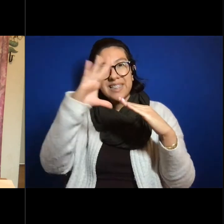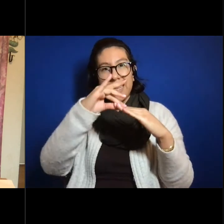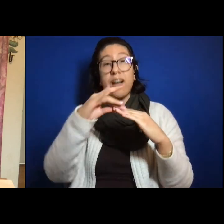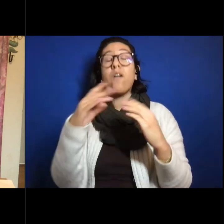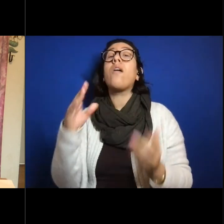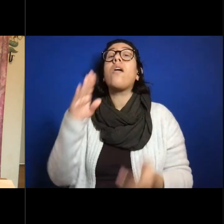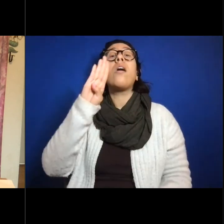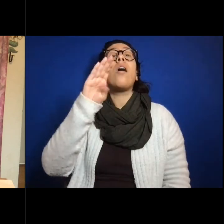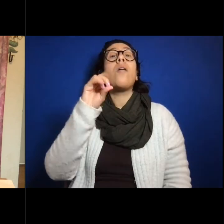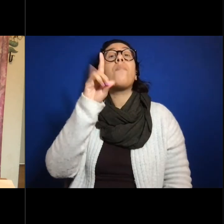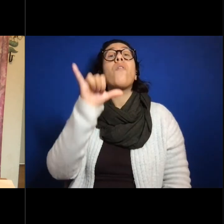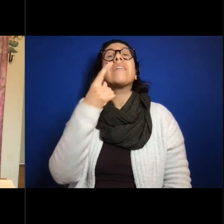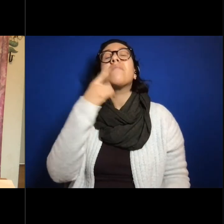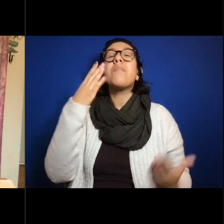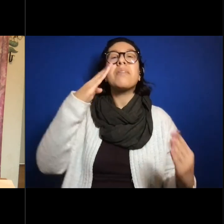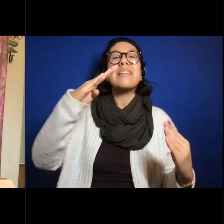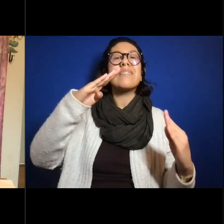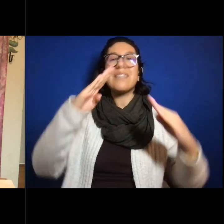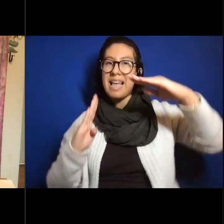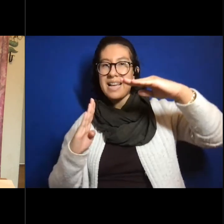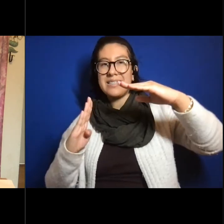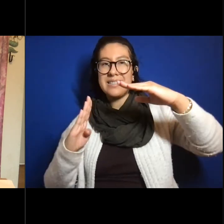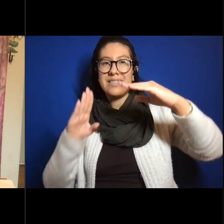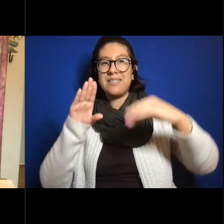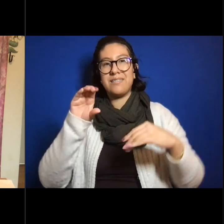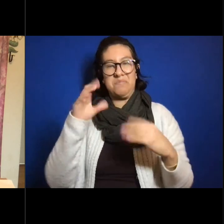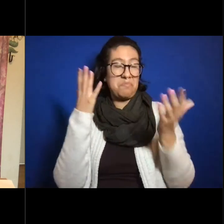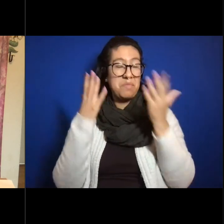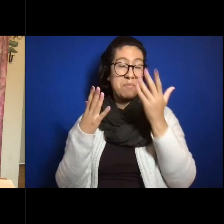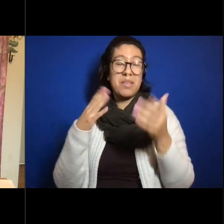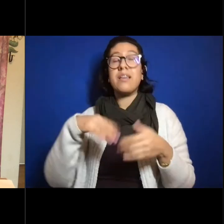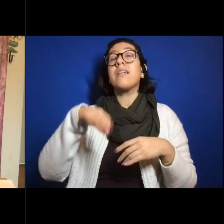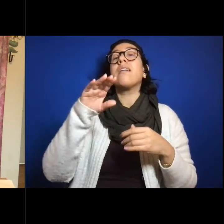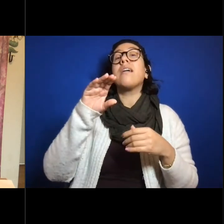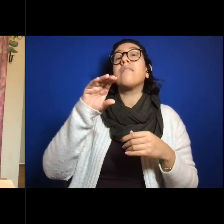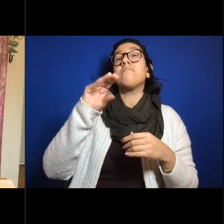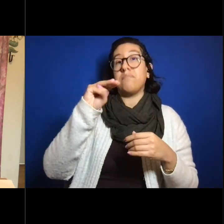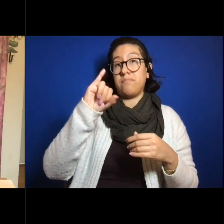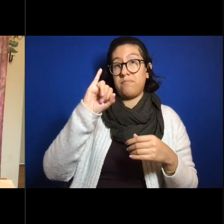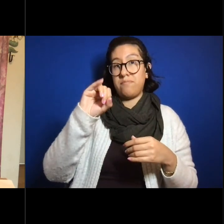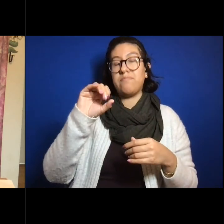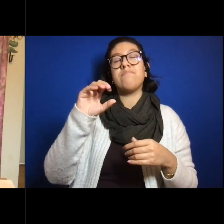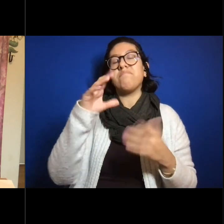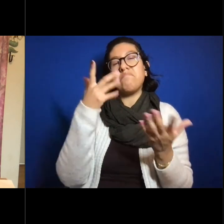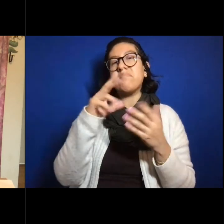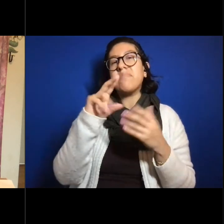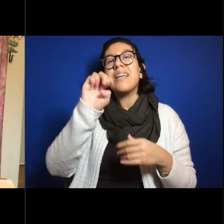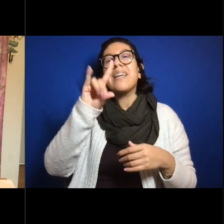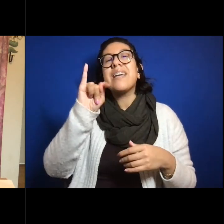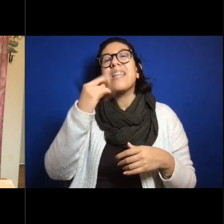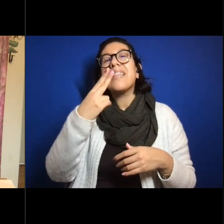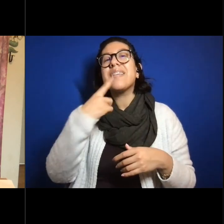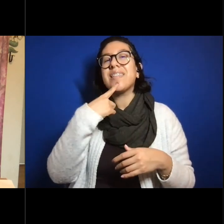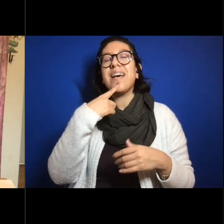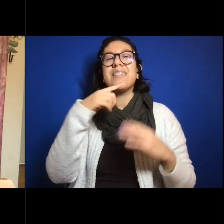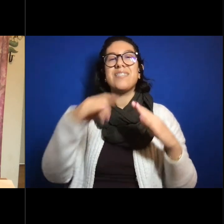Edith just suggests that you anchor it. Michelle agrees, nail it down and so I think Anna is thinking in terms